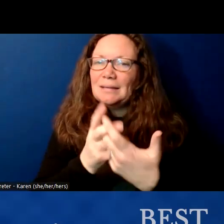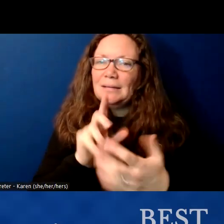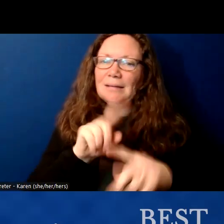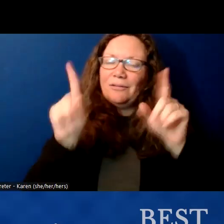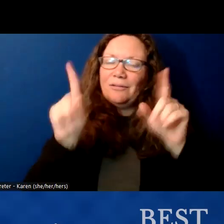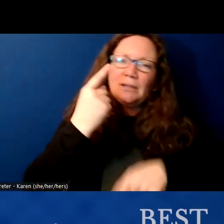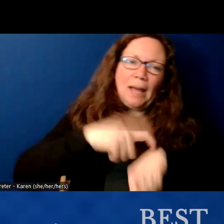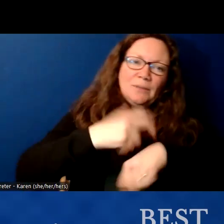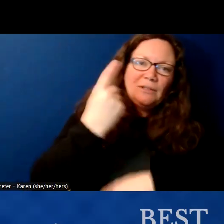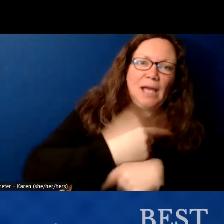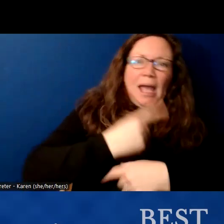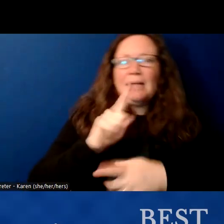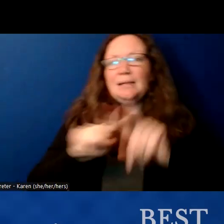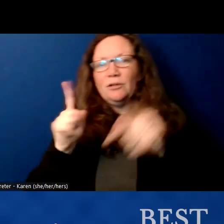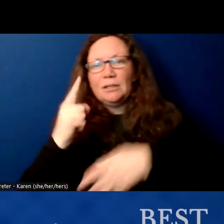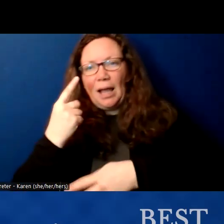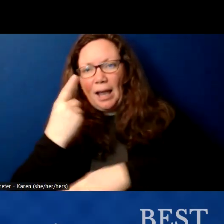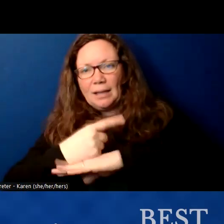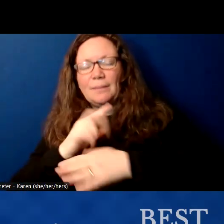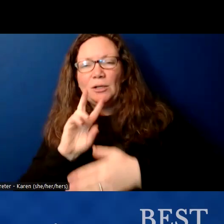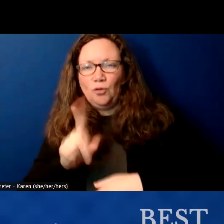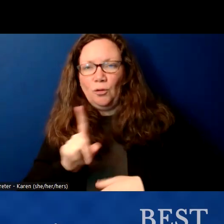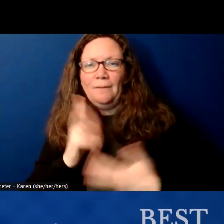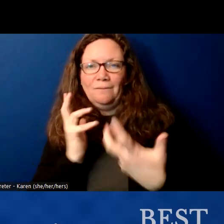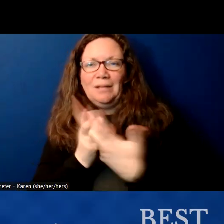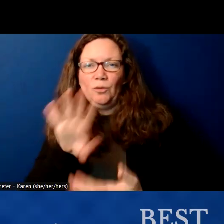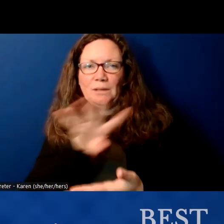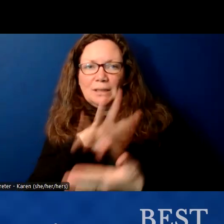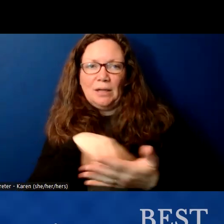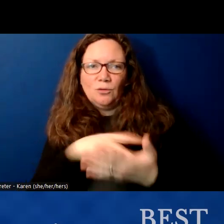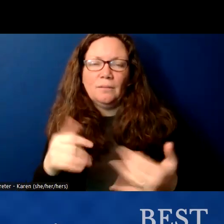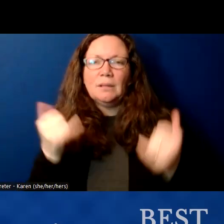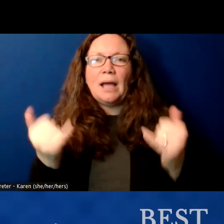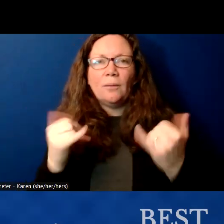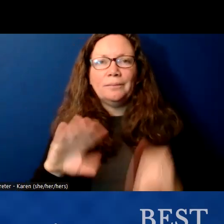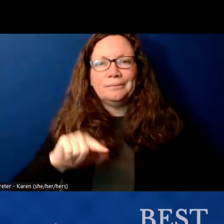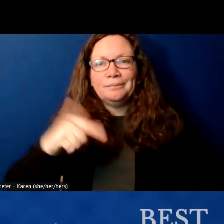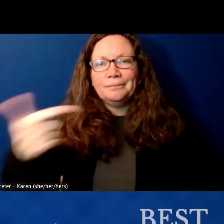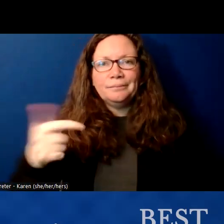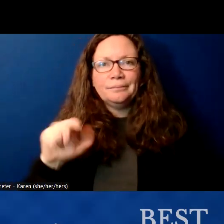and I'll pass it on to Elena to talk a little bit about droppings. Thank you.